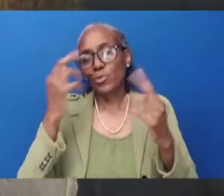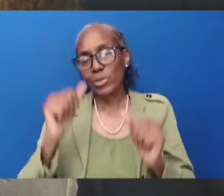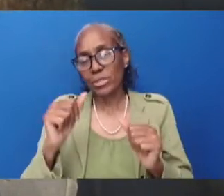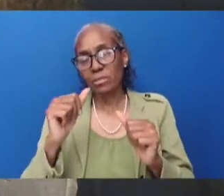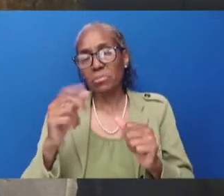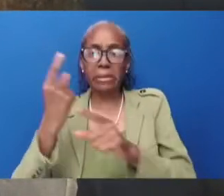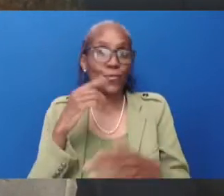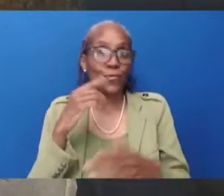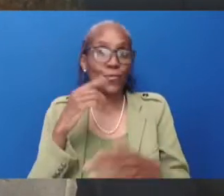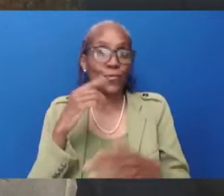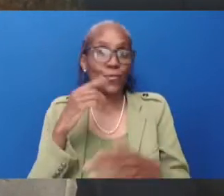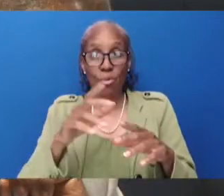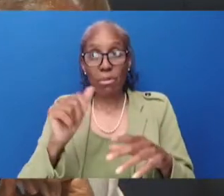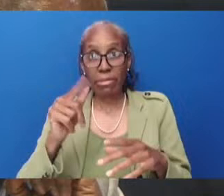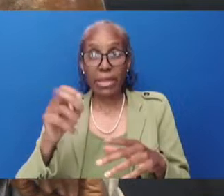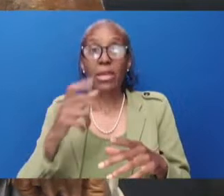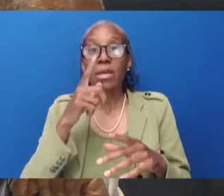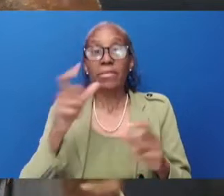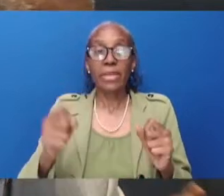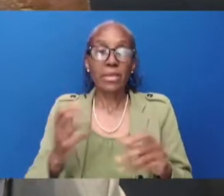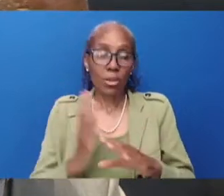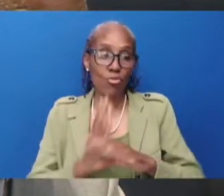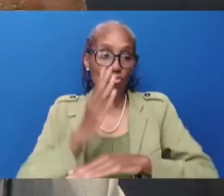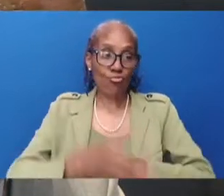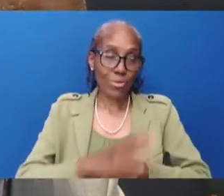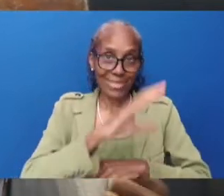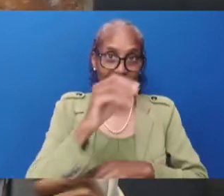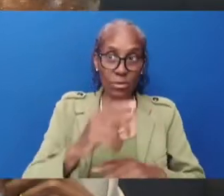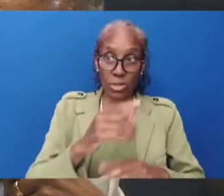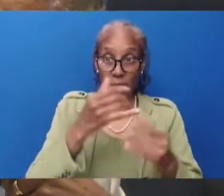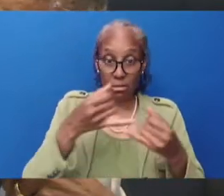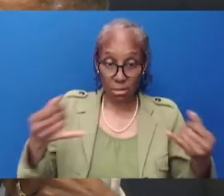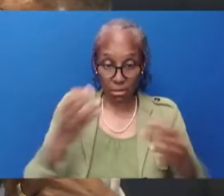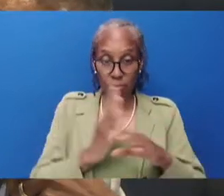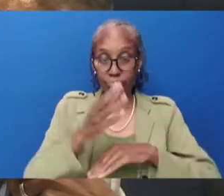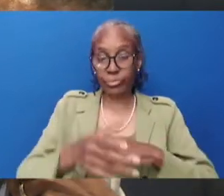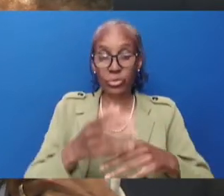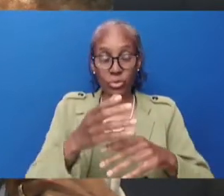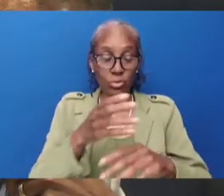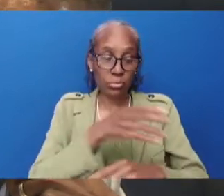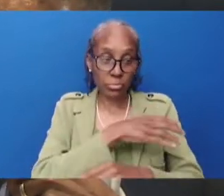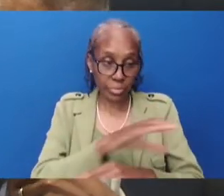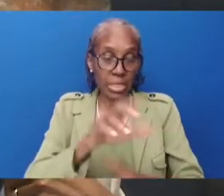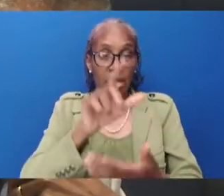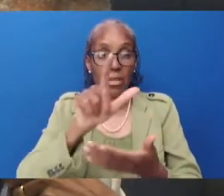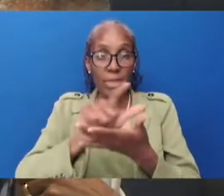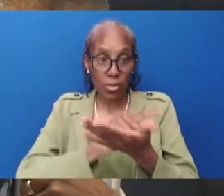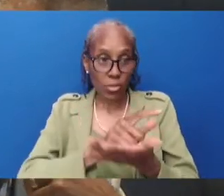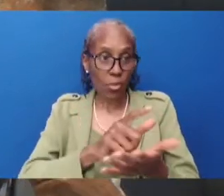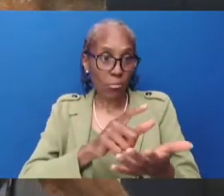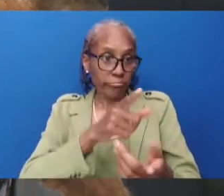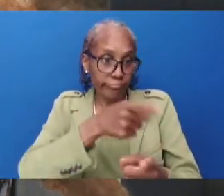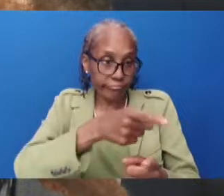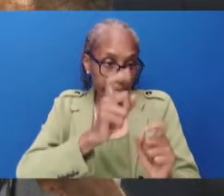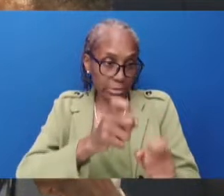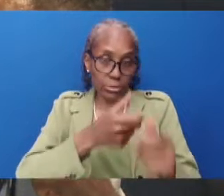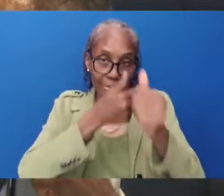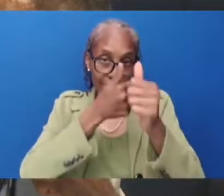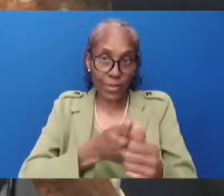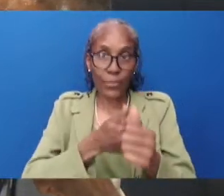THE SERVICE. TN' AGENCIES ON THE LAKE TO MAKE SURE THAT THEY HAVE THE ABILITY TO CROSS COUNTY